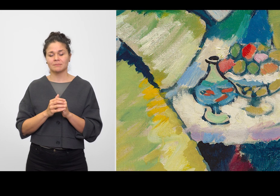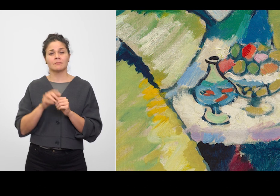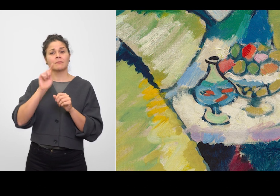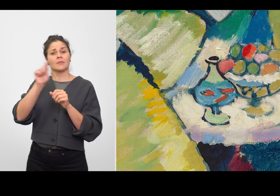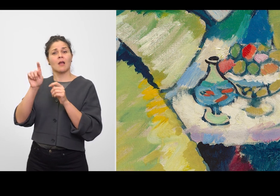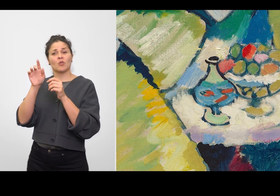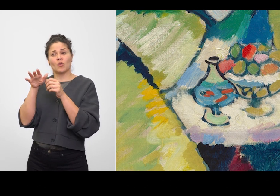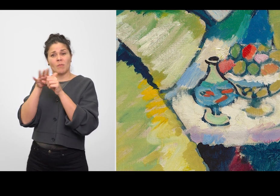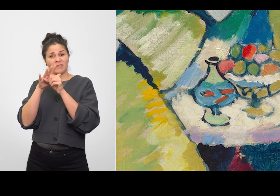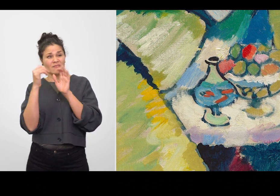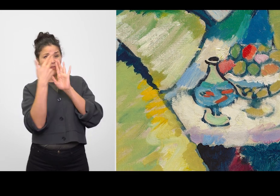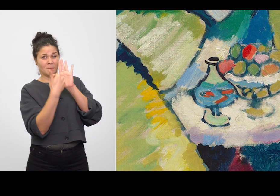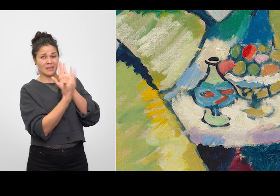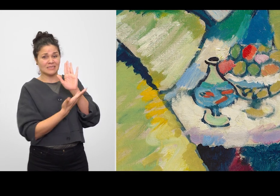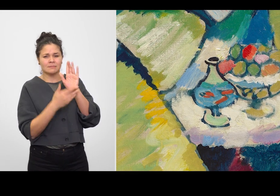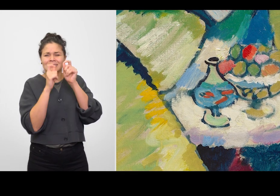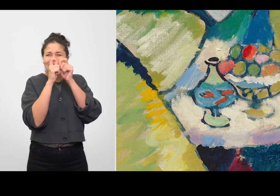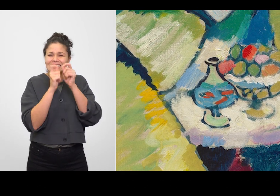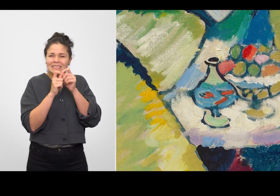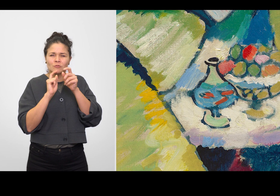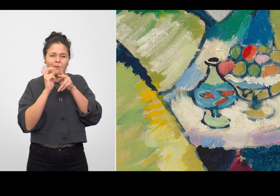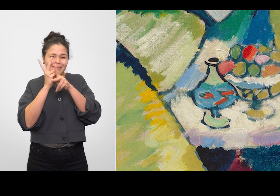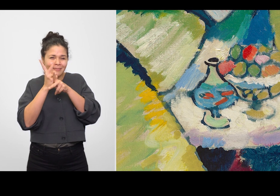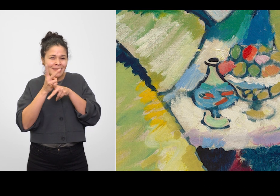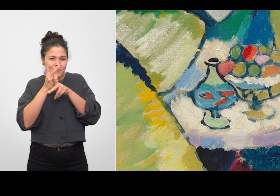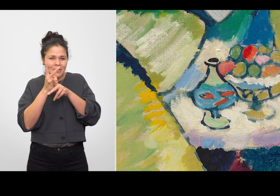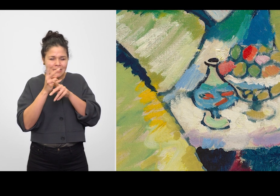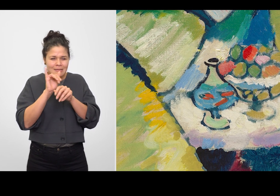In other places, details are carefully rendered